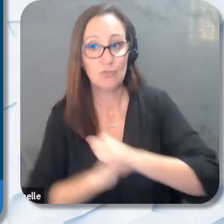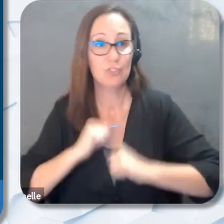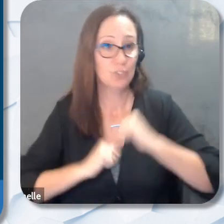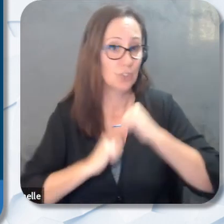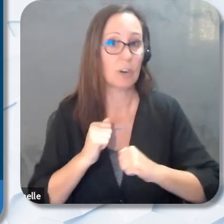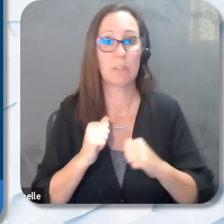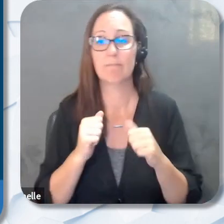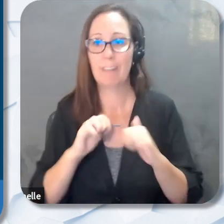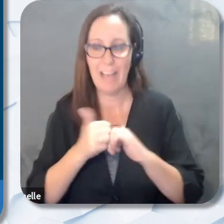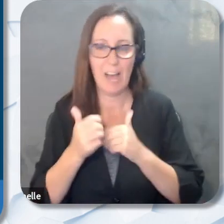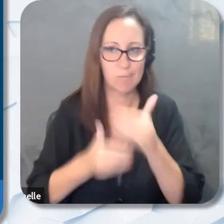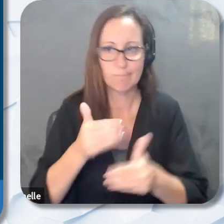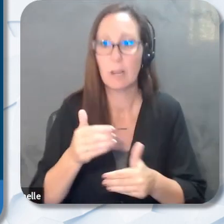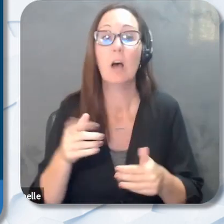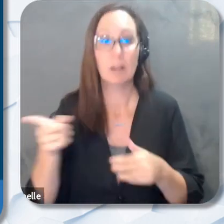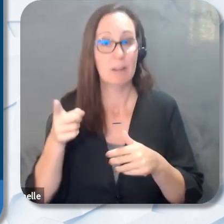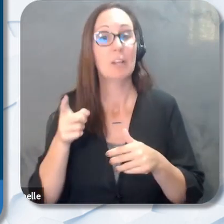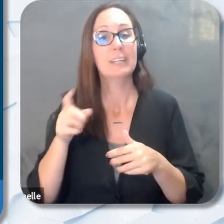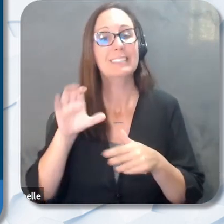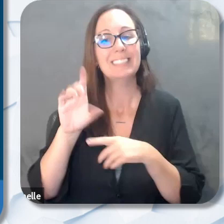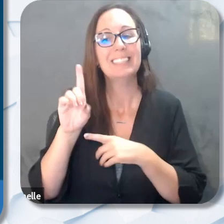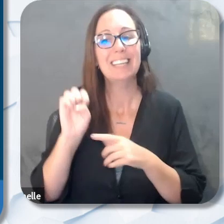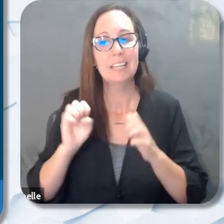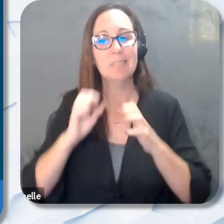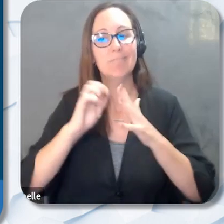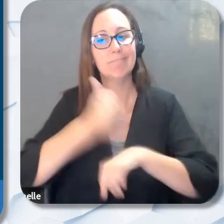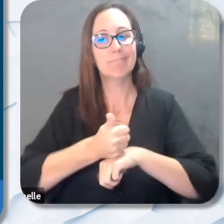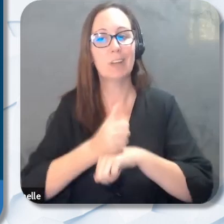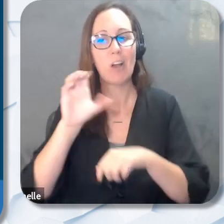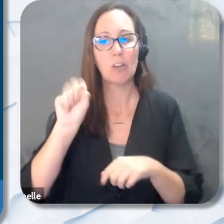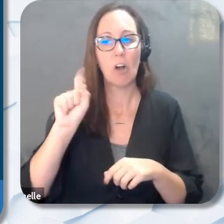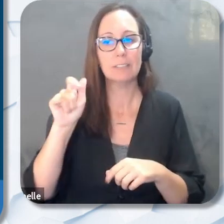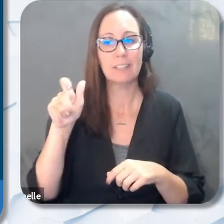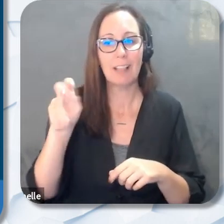has utilized a constellation model, similar to the model leverage to support California is transfer,